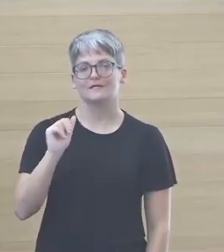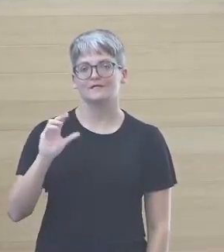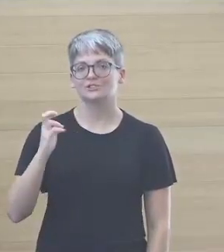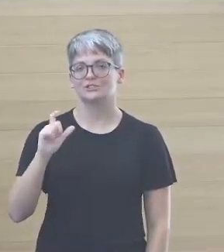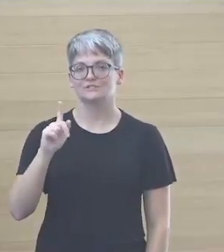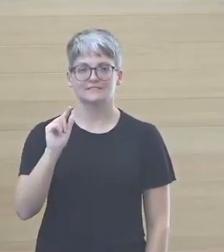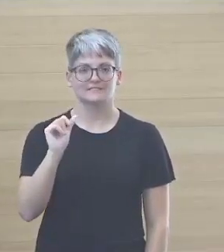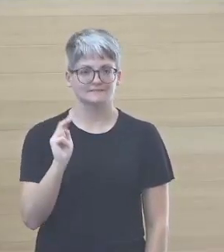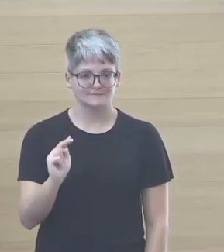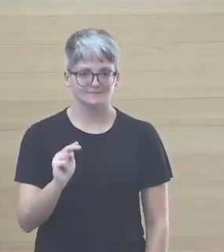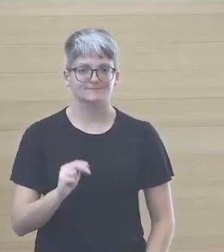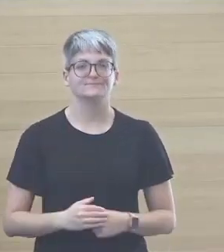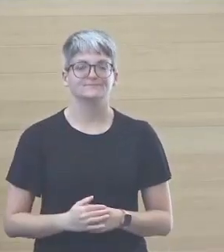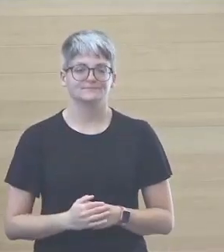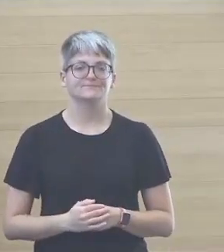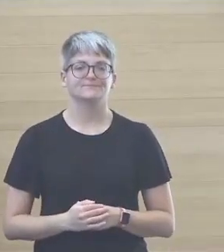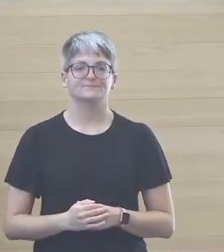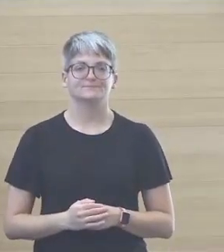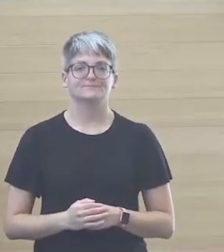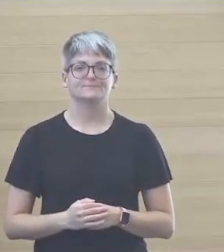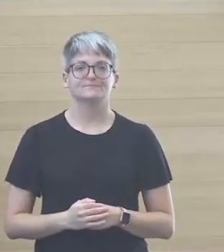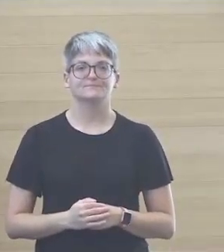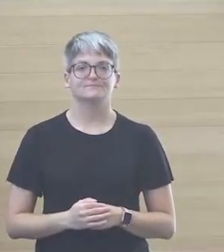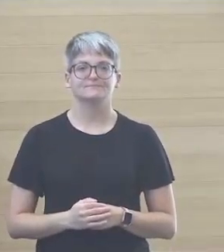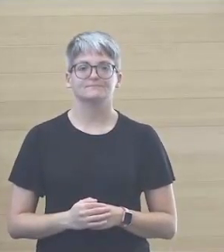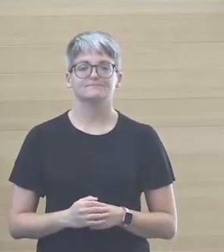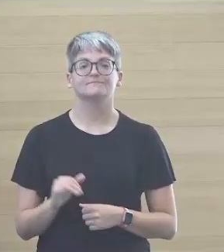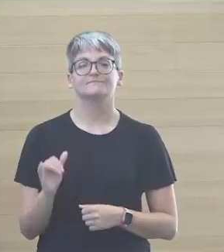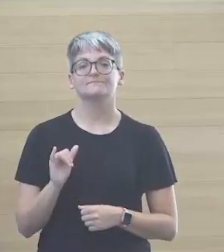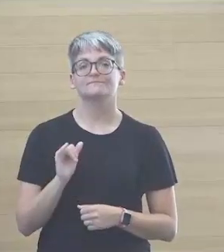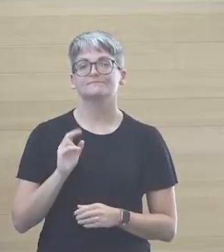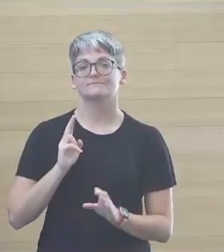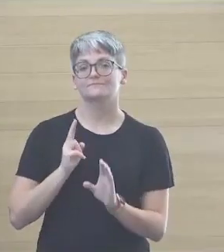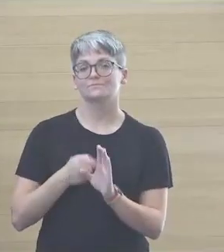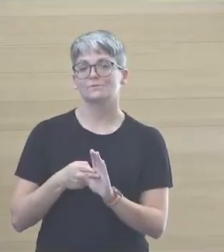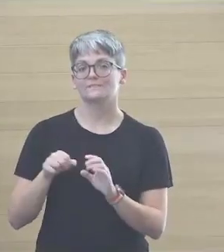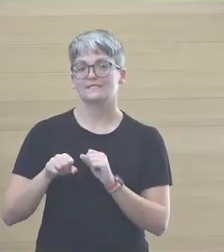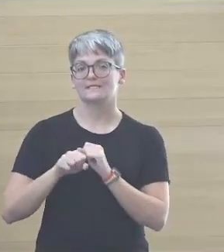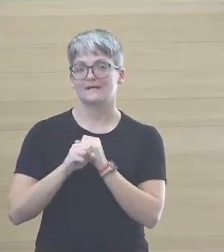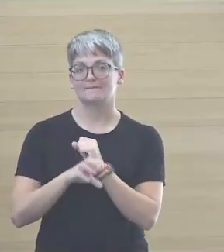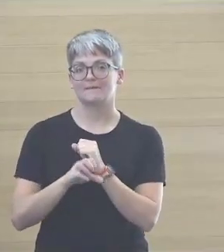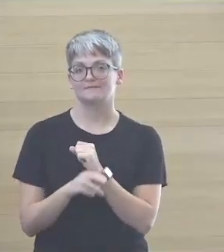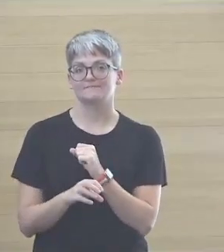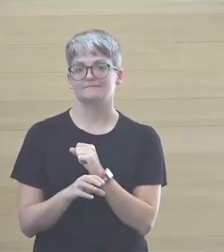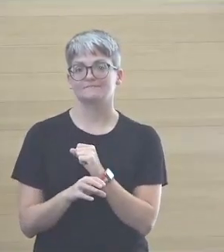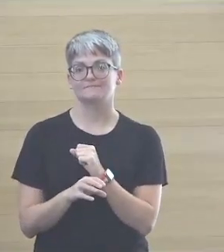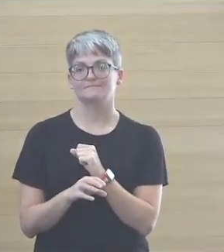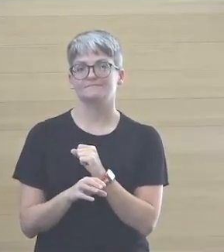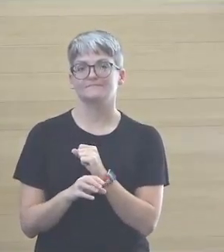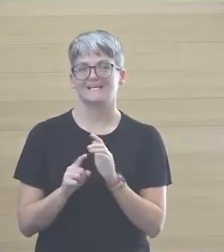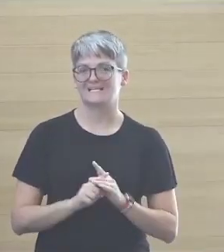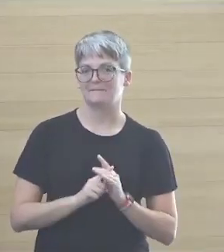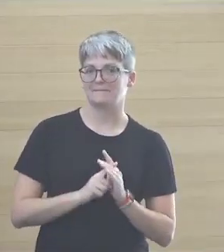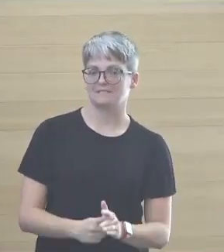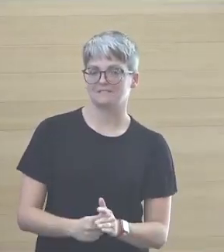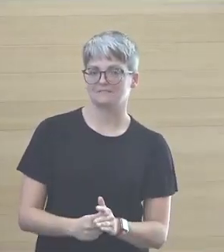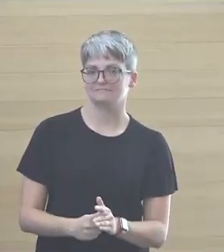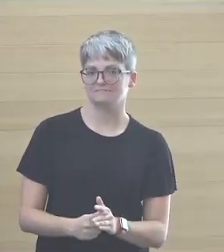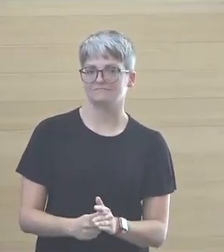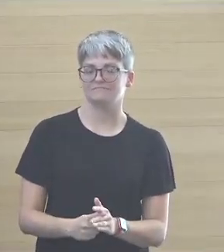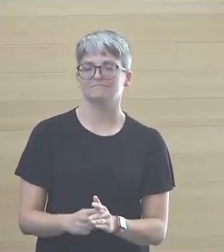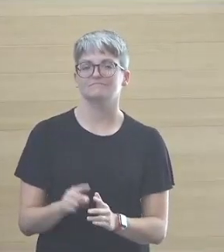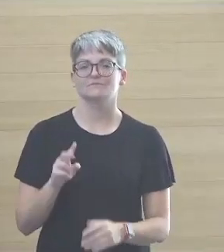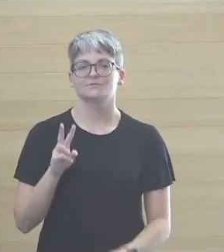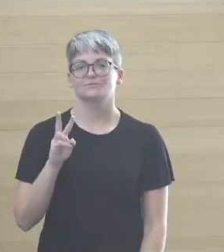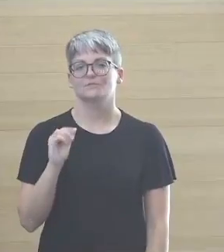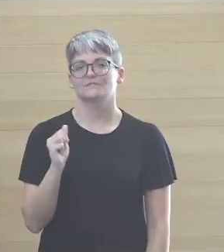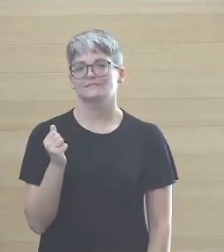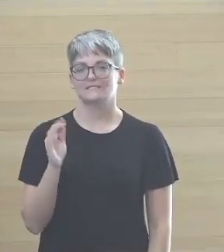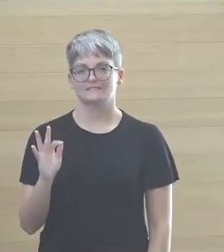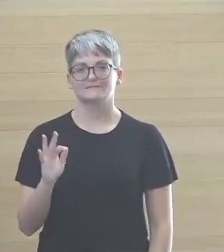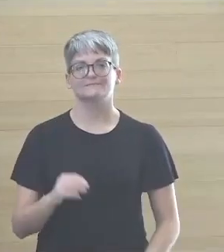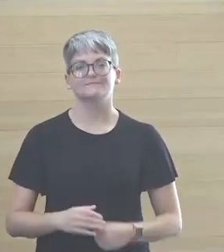And I also joined the campaign when it started in 2019.